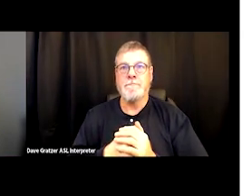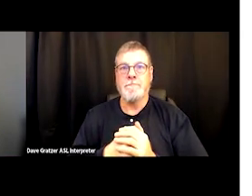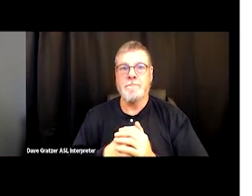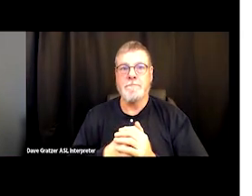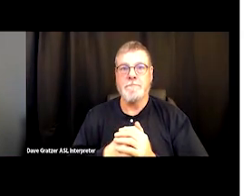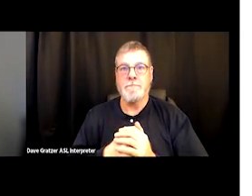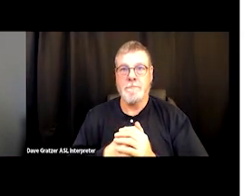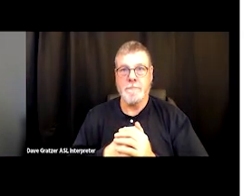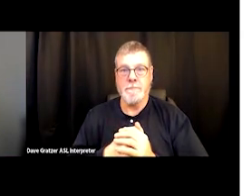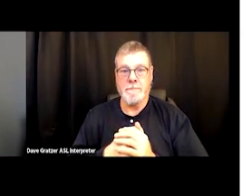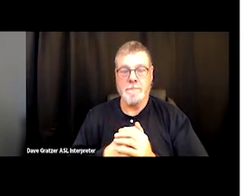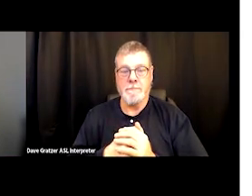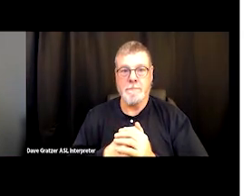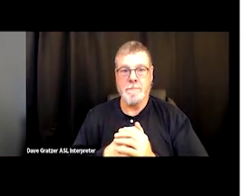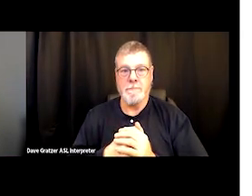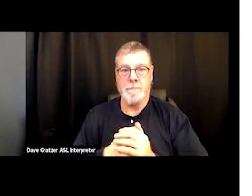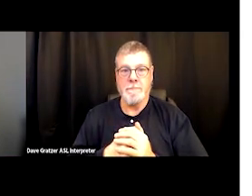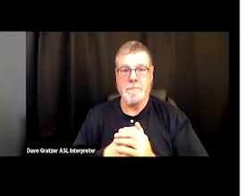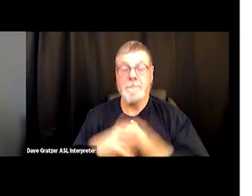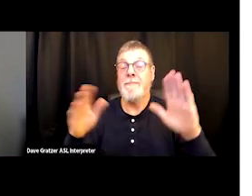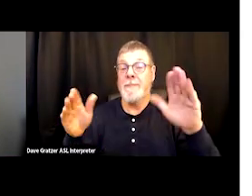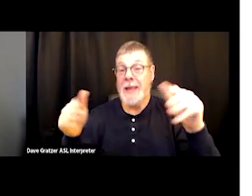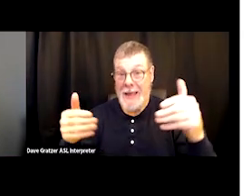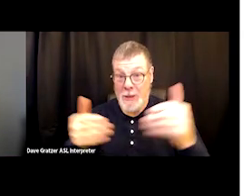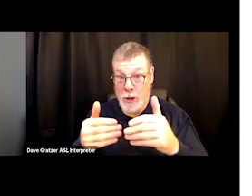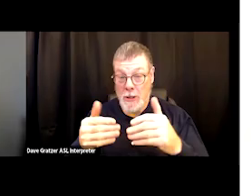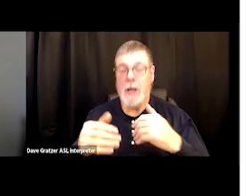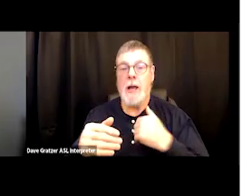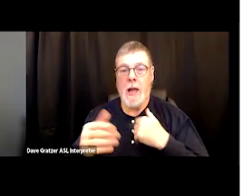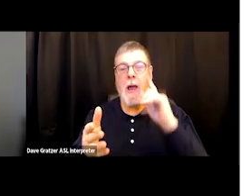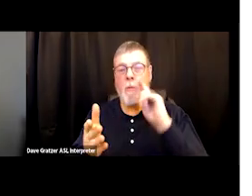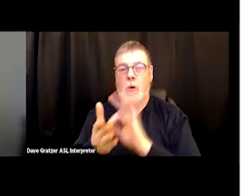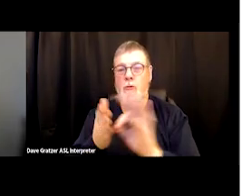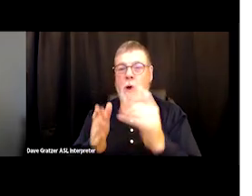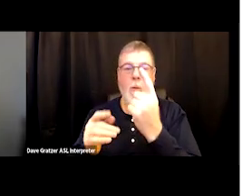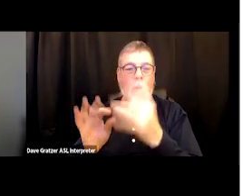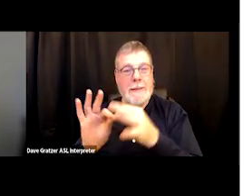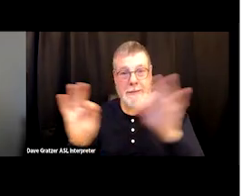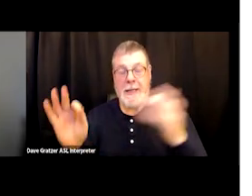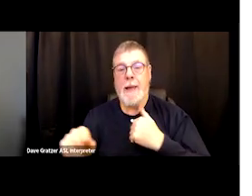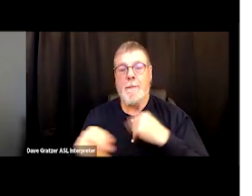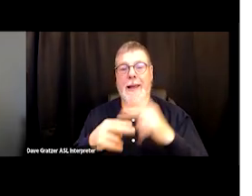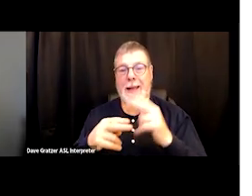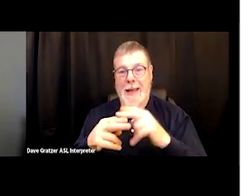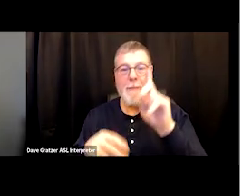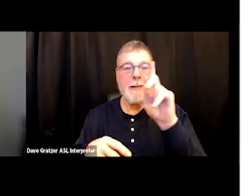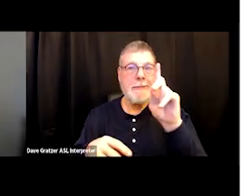In the introduction you can also, I would always usually write a sentence just saying, "My name is Dan Coladonato.